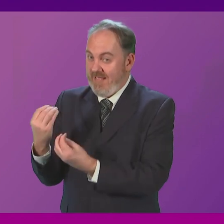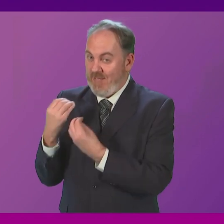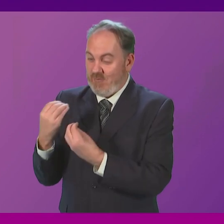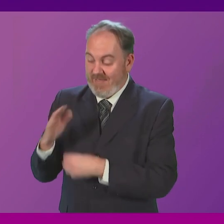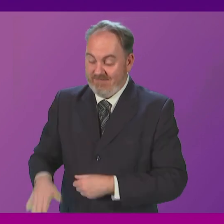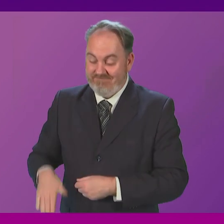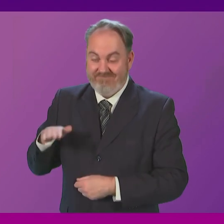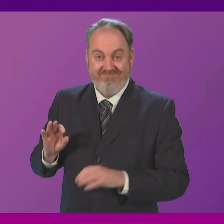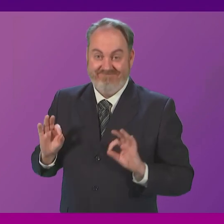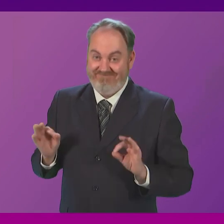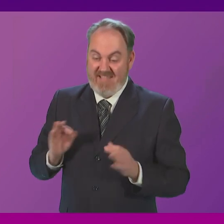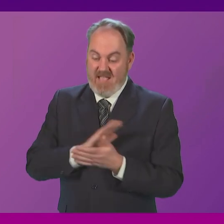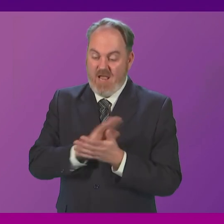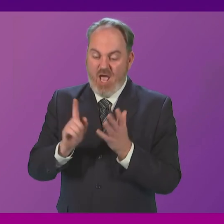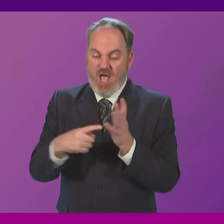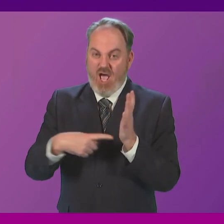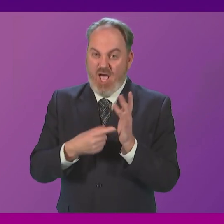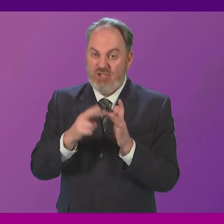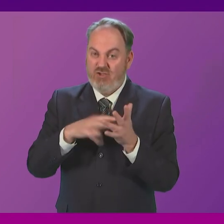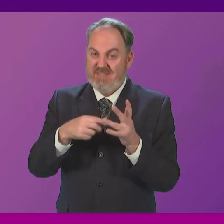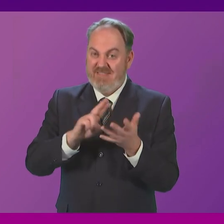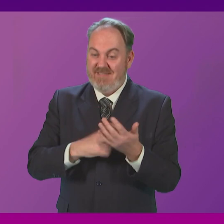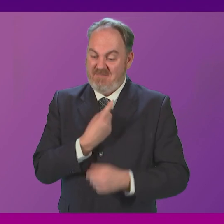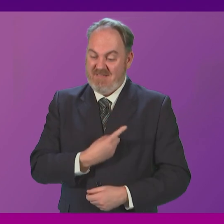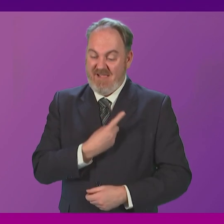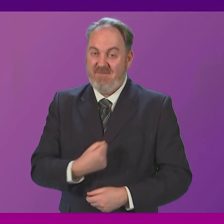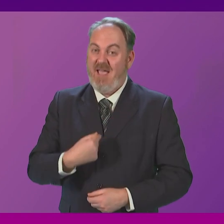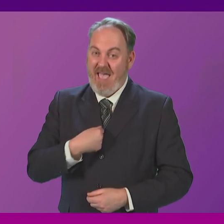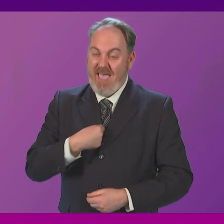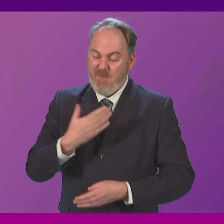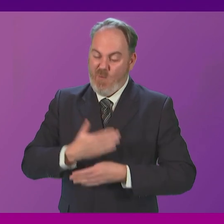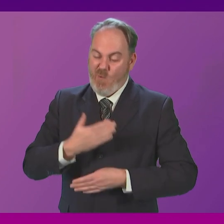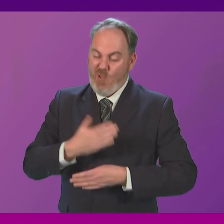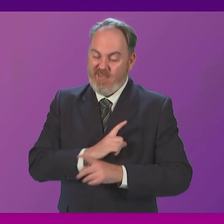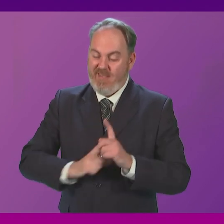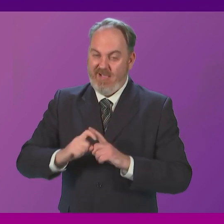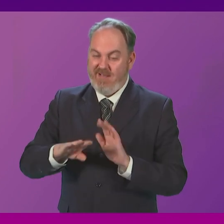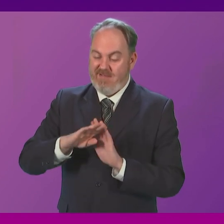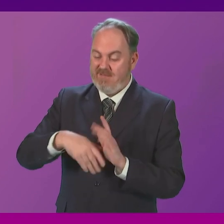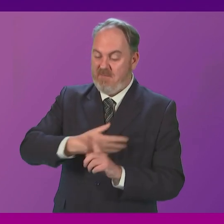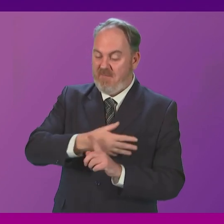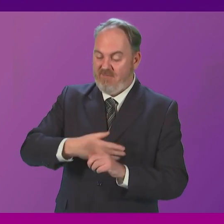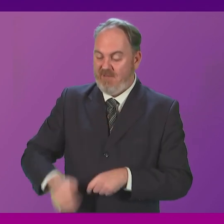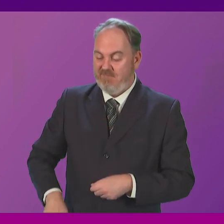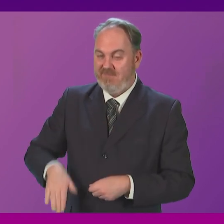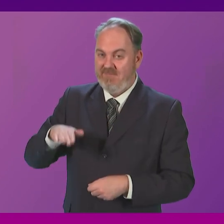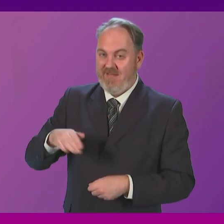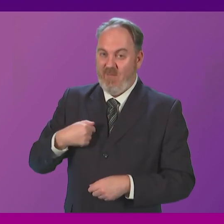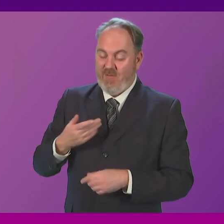grammar school. Coming from a working-class background, I attended my local schools: Alves primary and